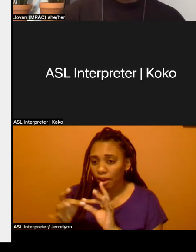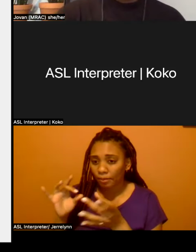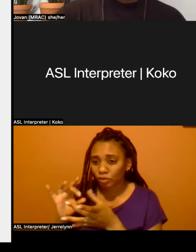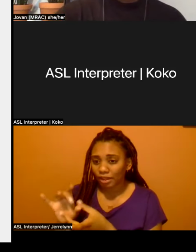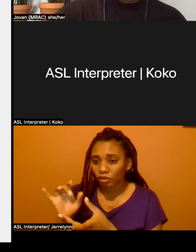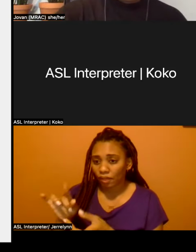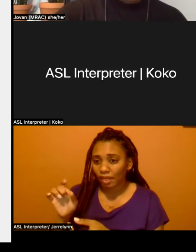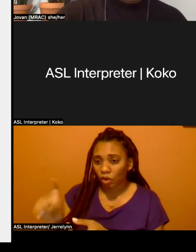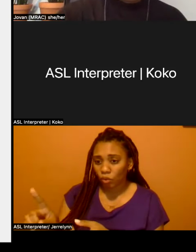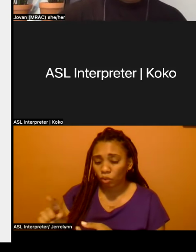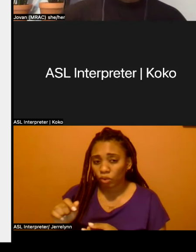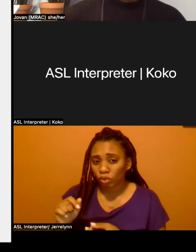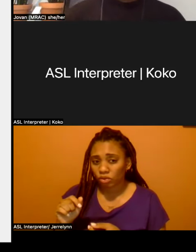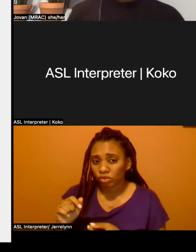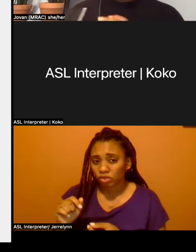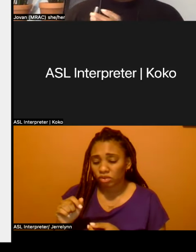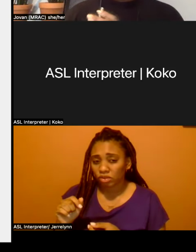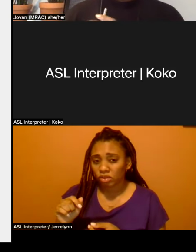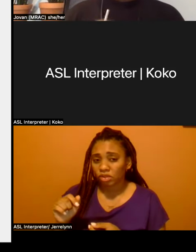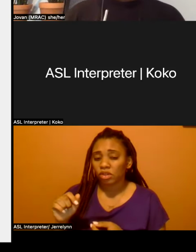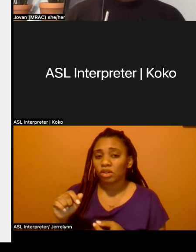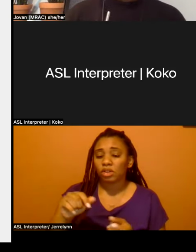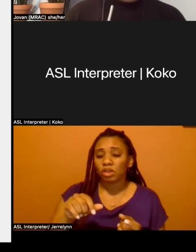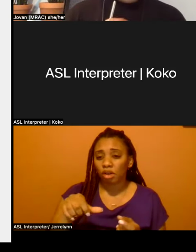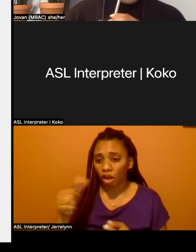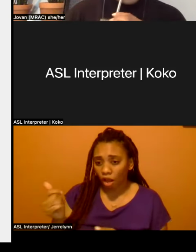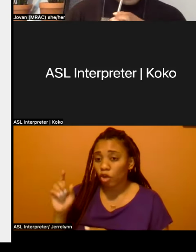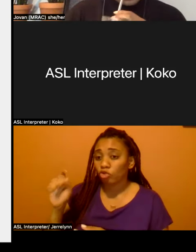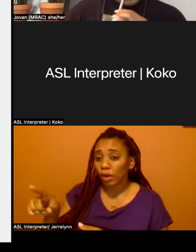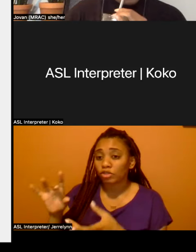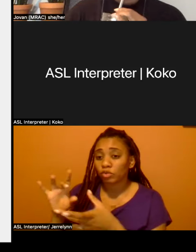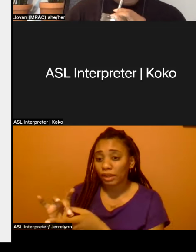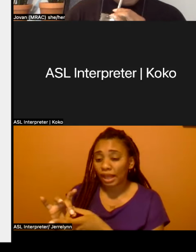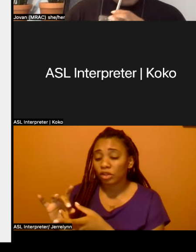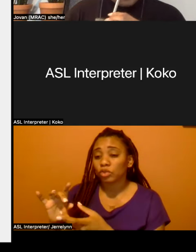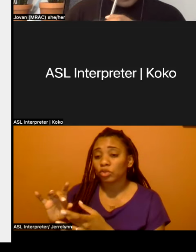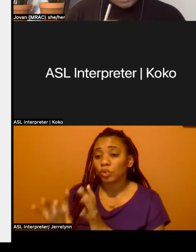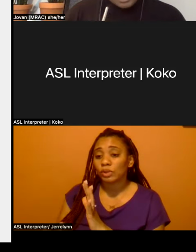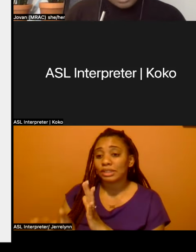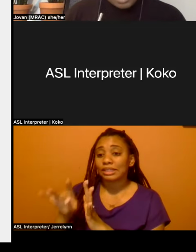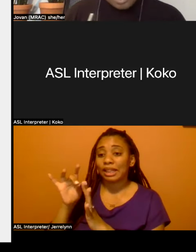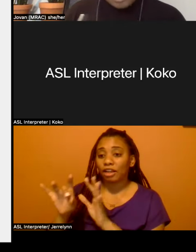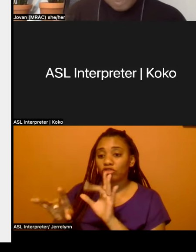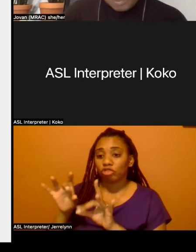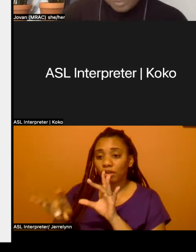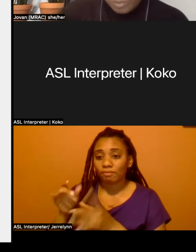There was another question regarding selection. And it says with the random selection process,